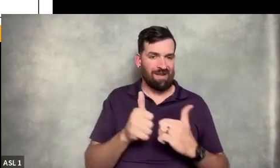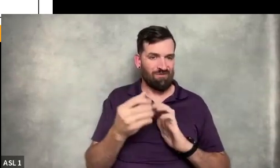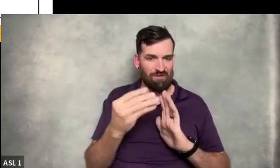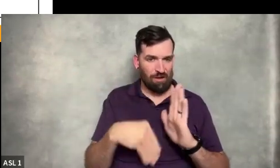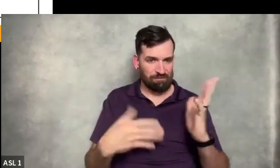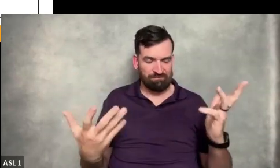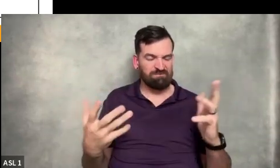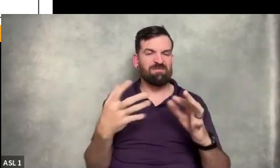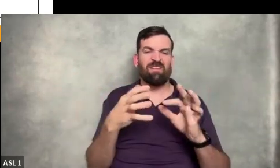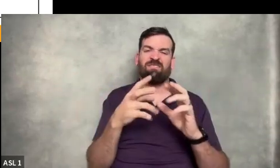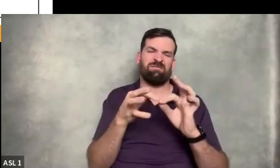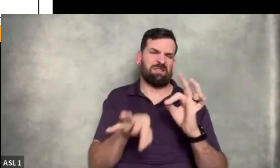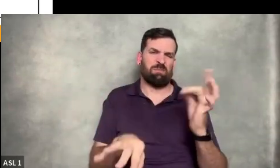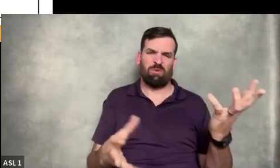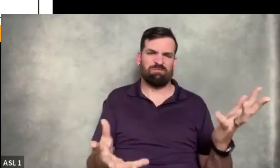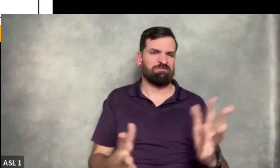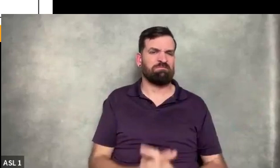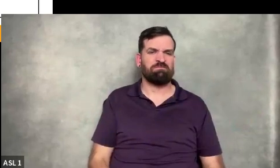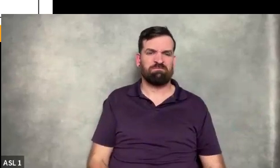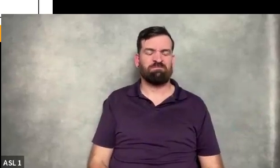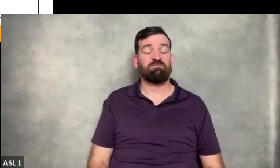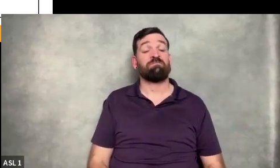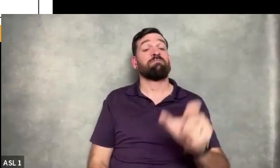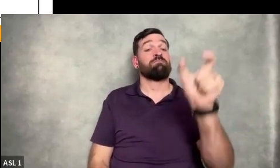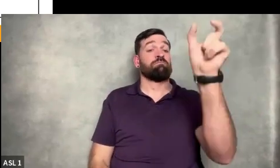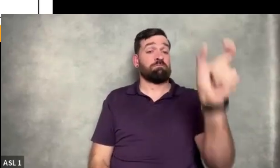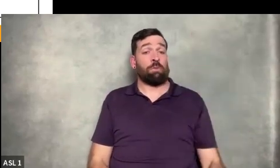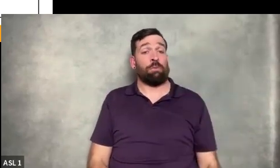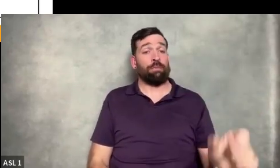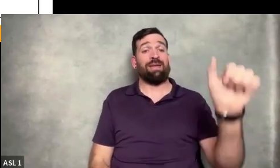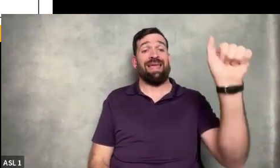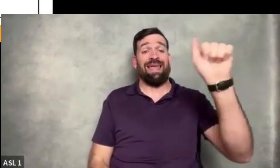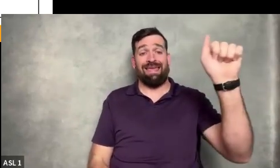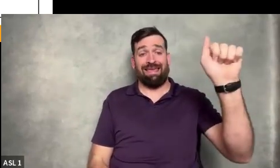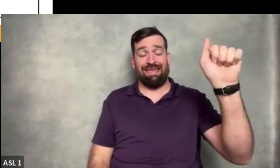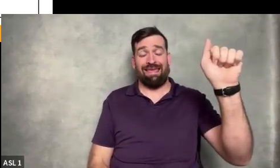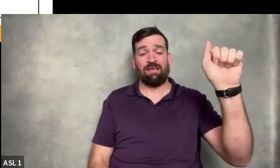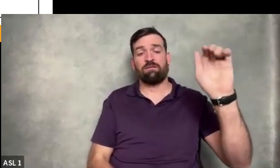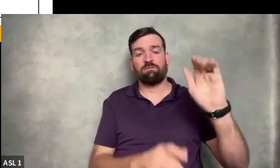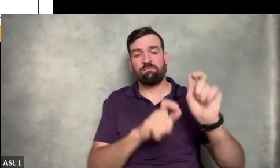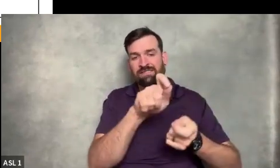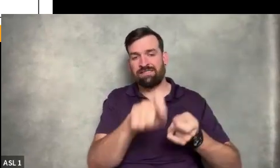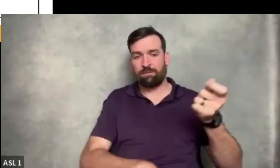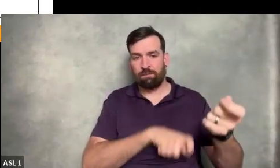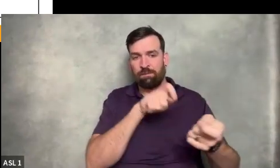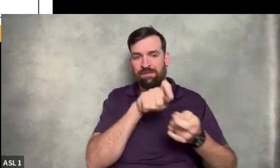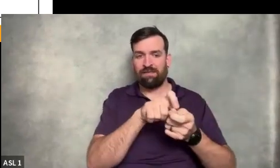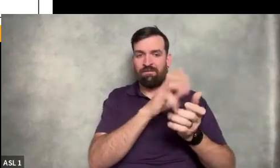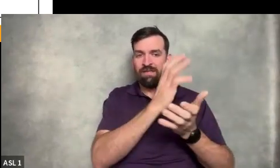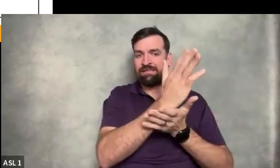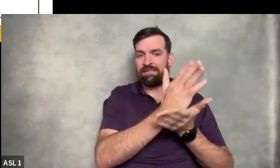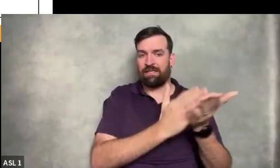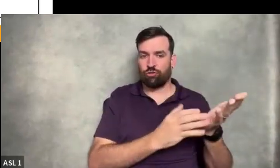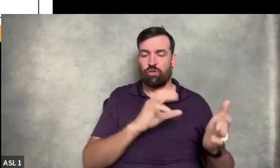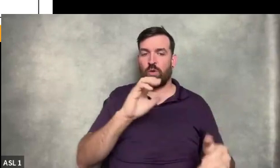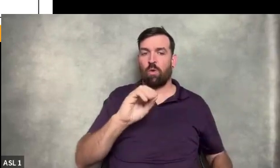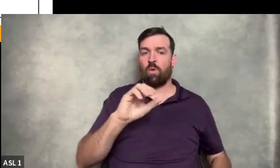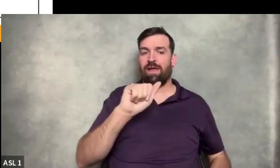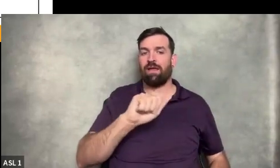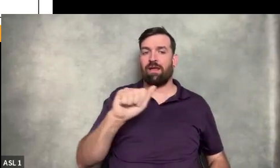very simple. So column A is where you insert the specific sections of the OAA final rule